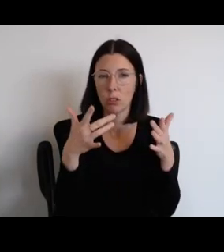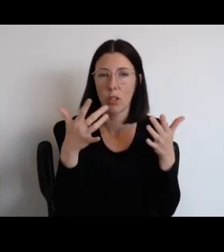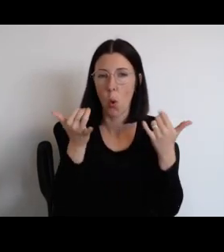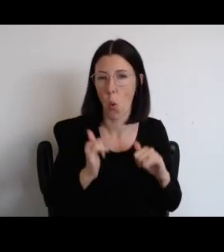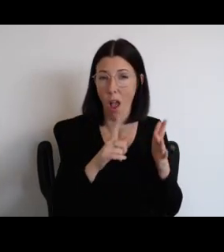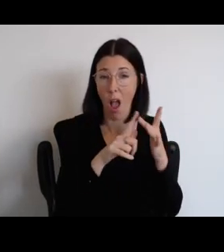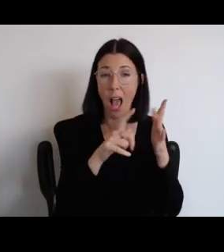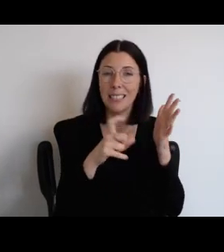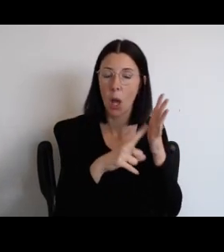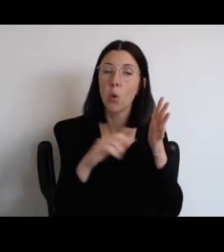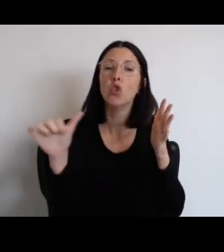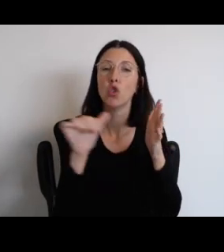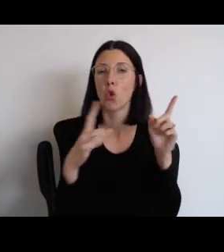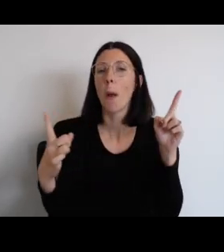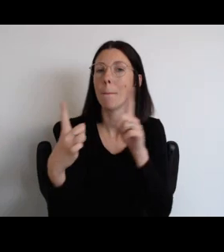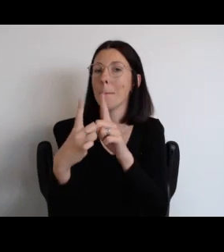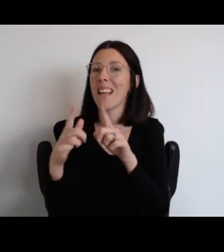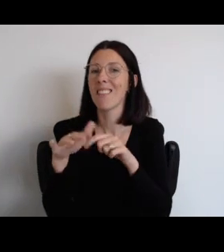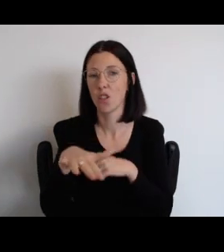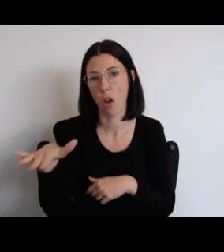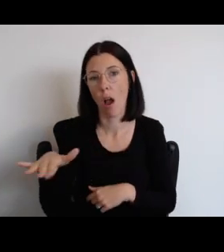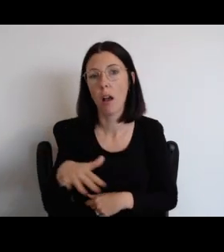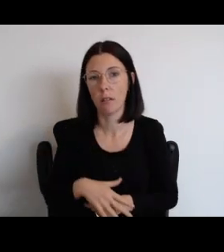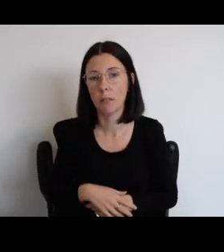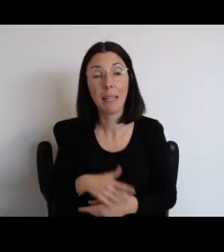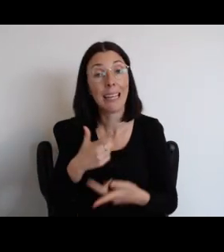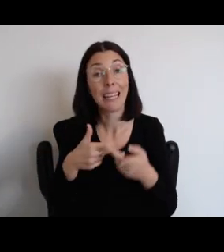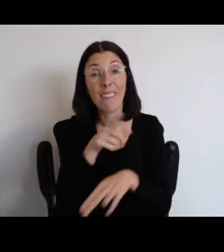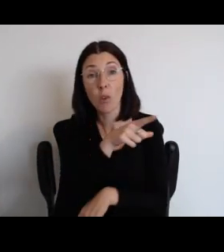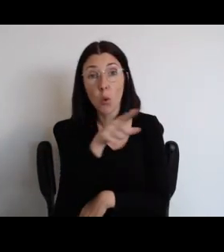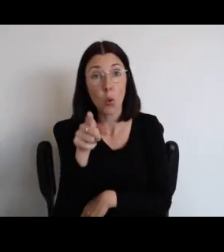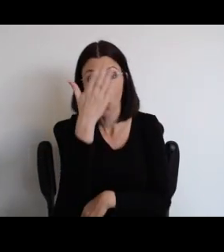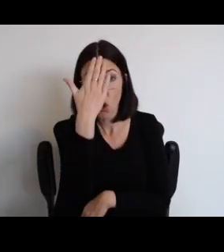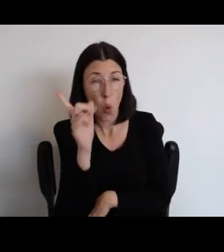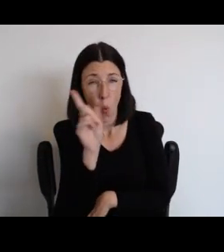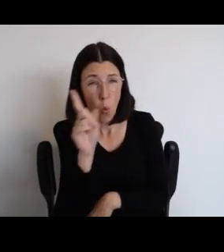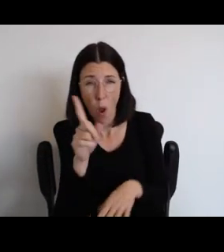those of you who don't know what an independent children's lawyer is um an independent children's